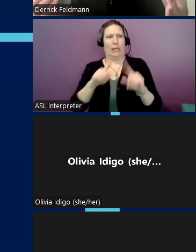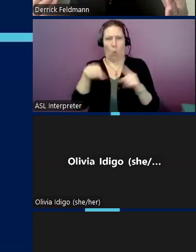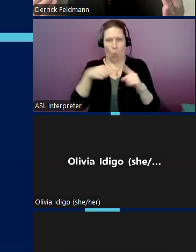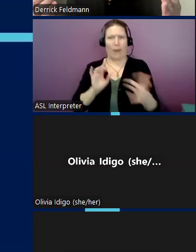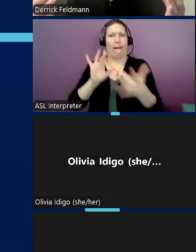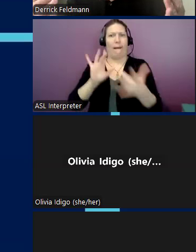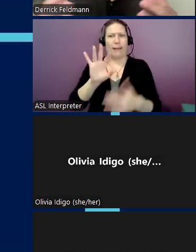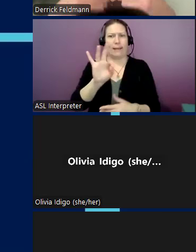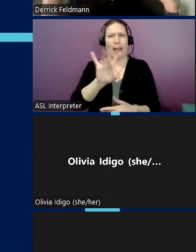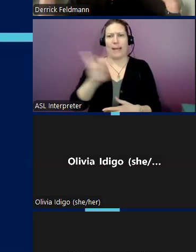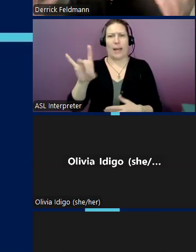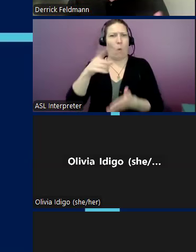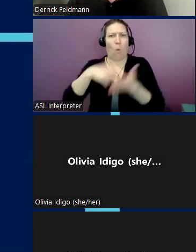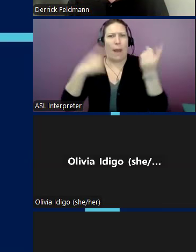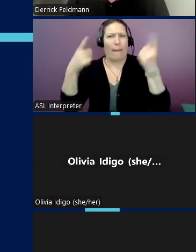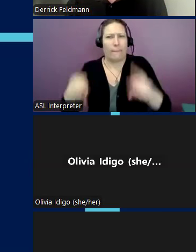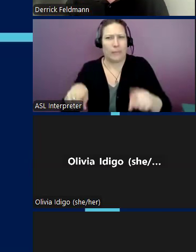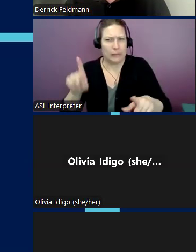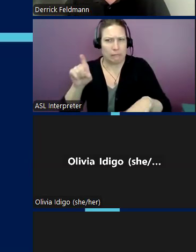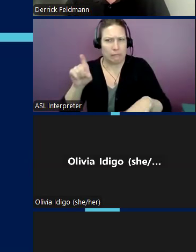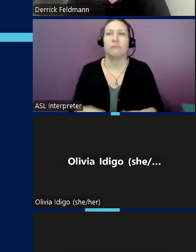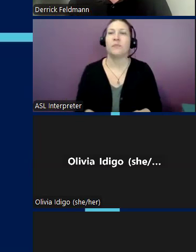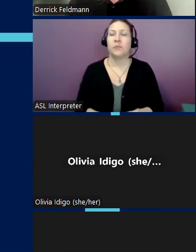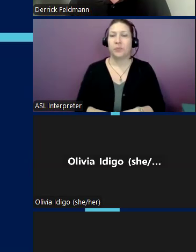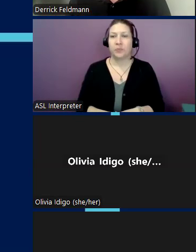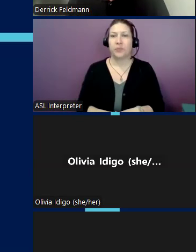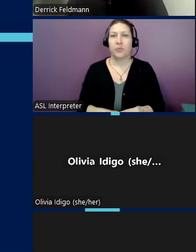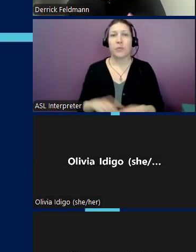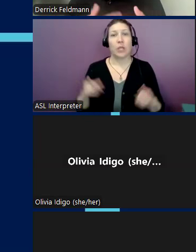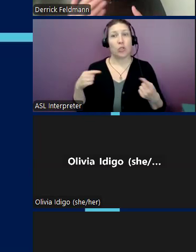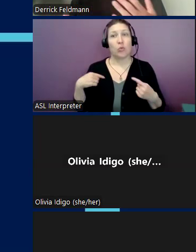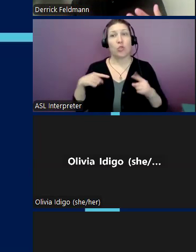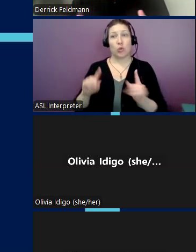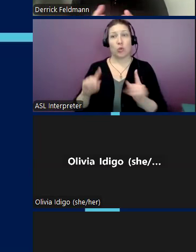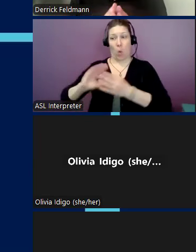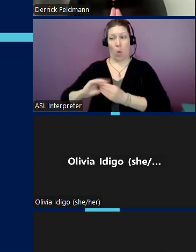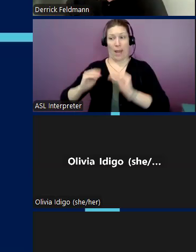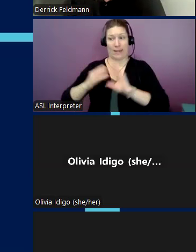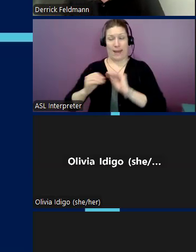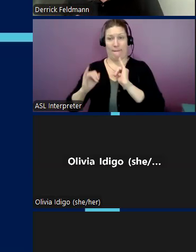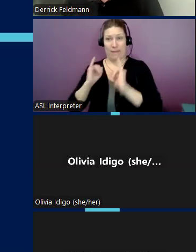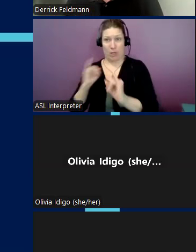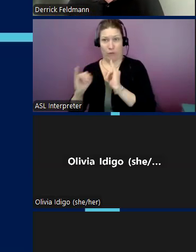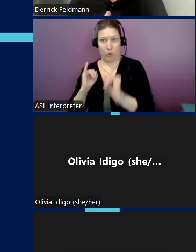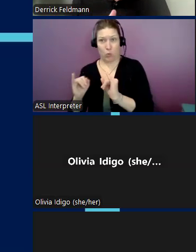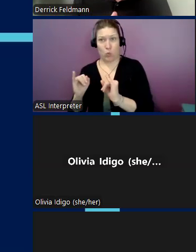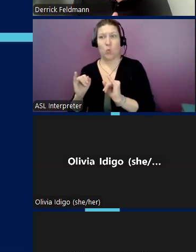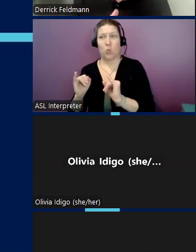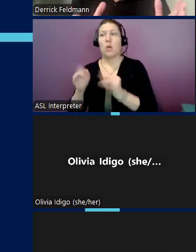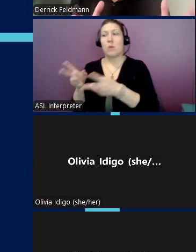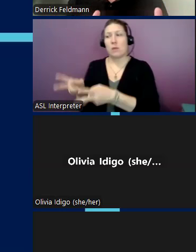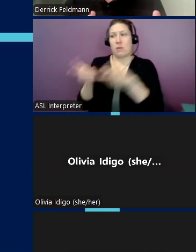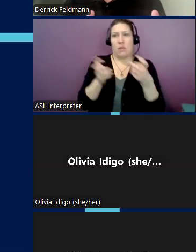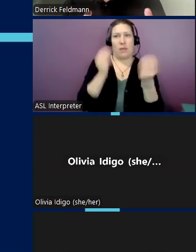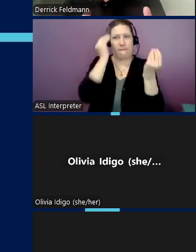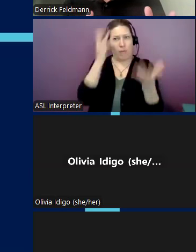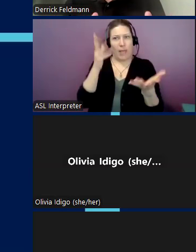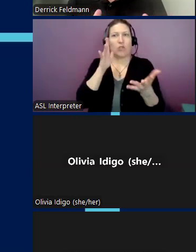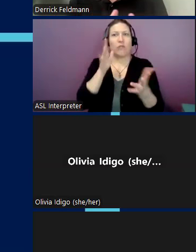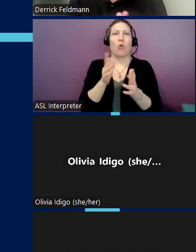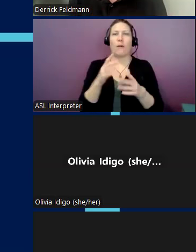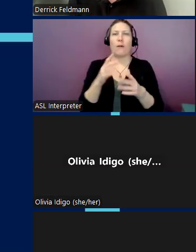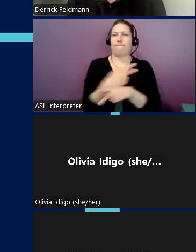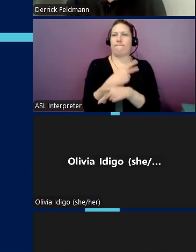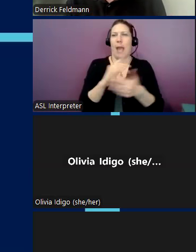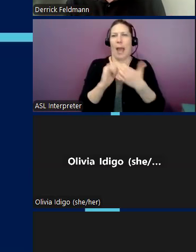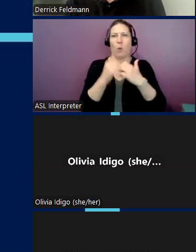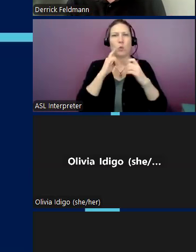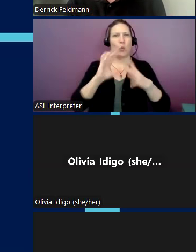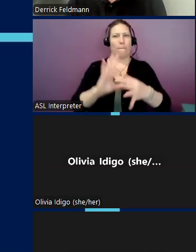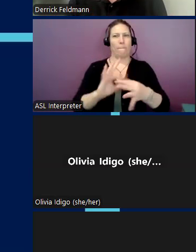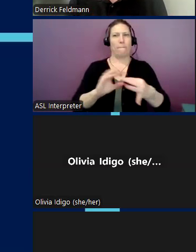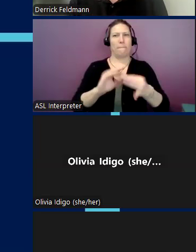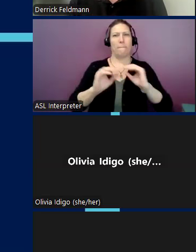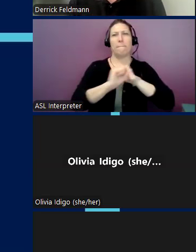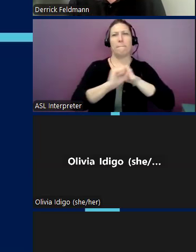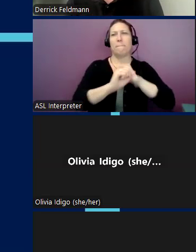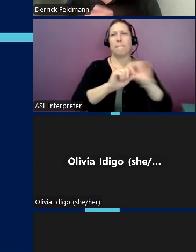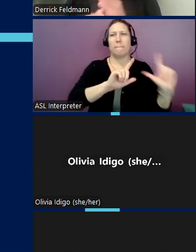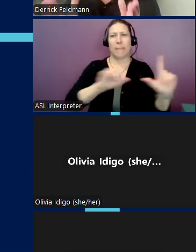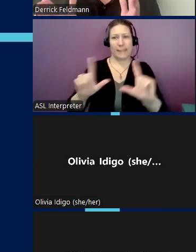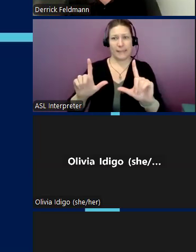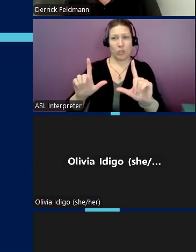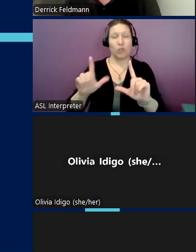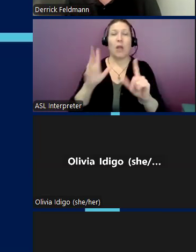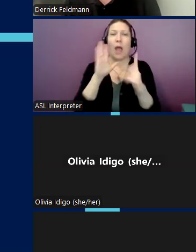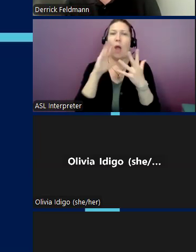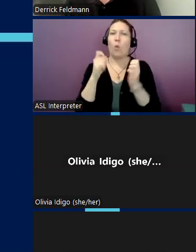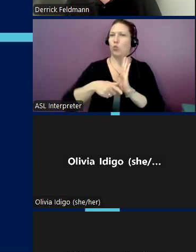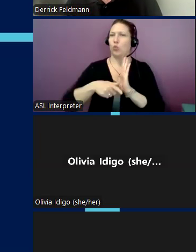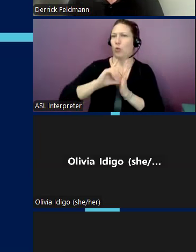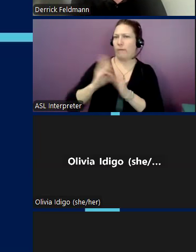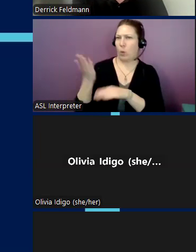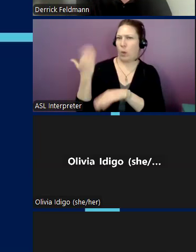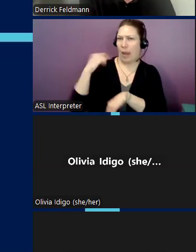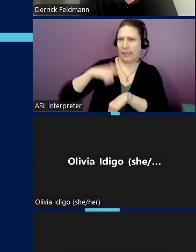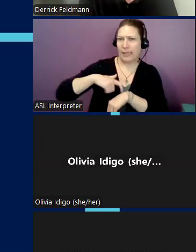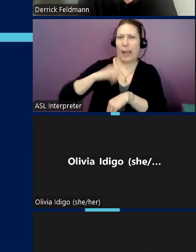So keep in mind, let me give you some background again on message frame. Review that we did last time and that we replicated here.